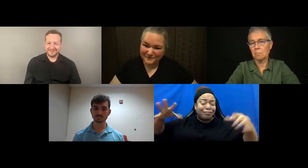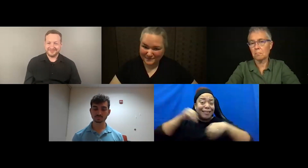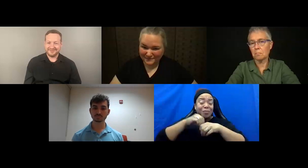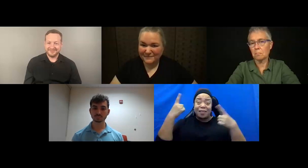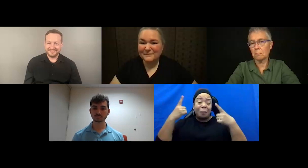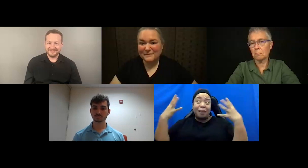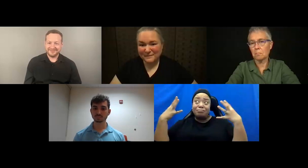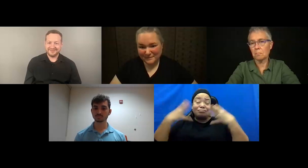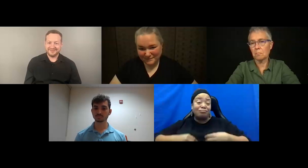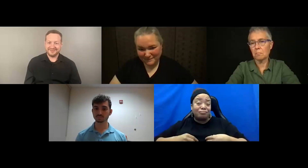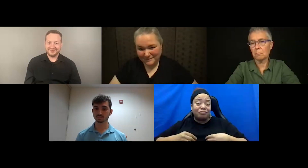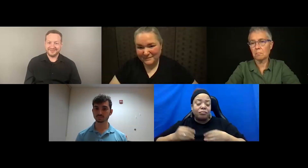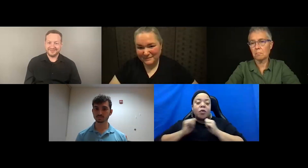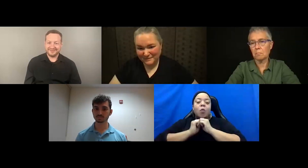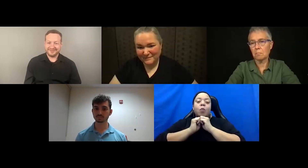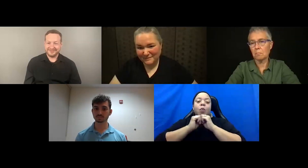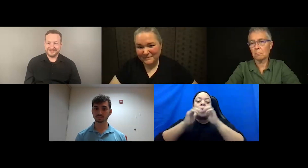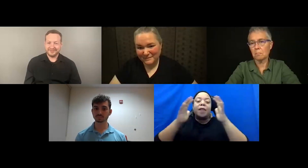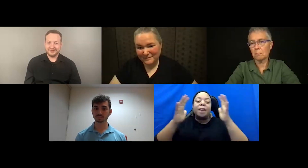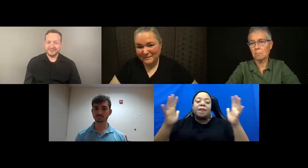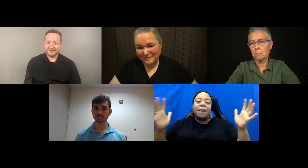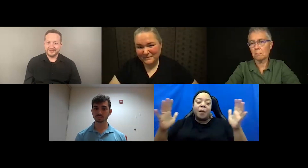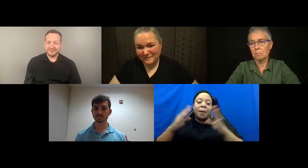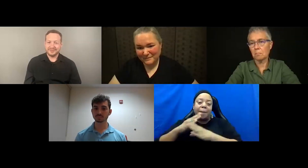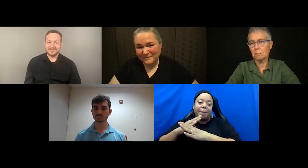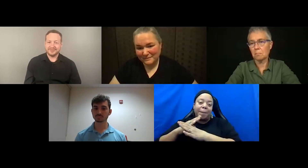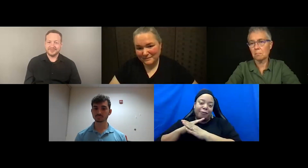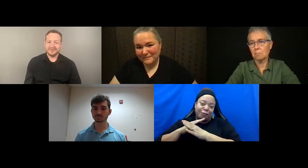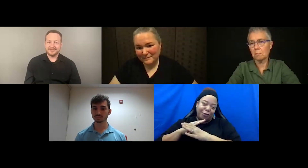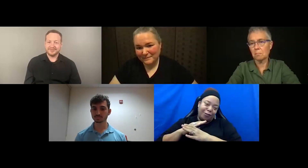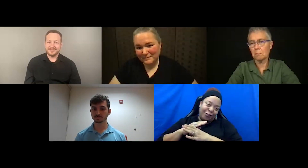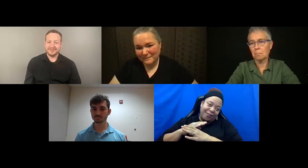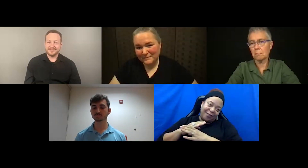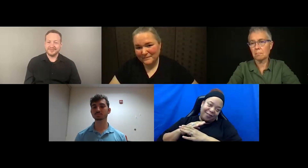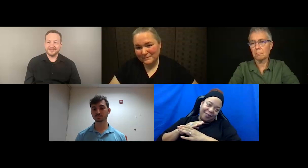beautiful without barriers.